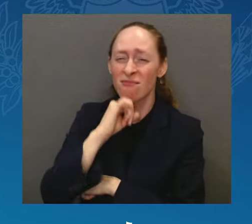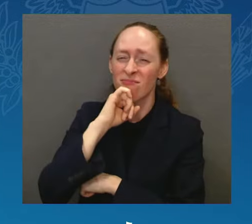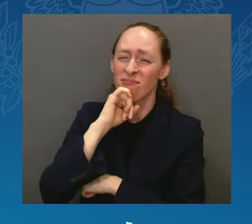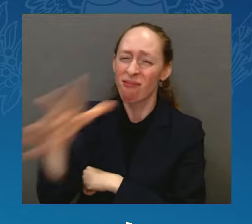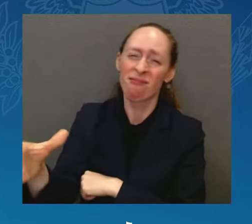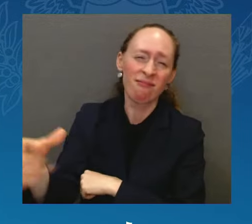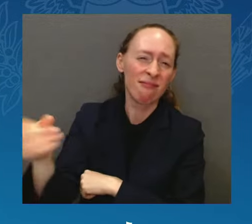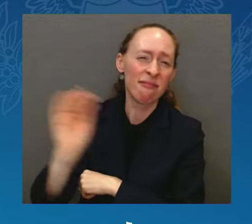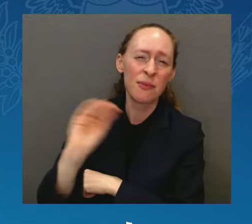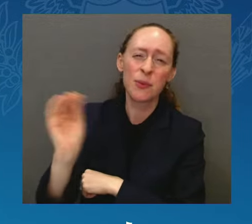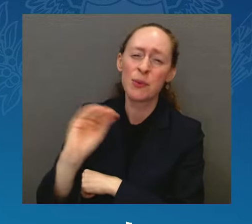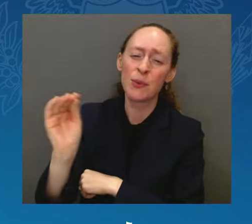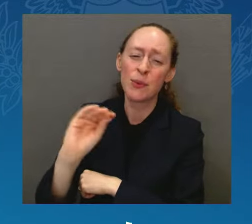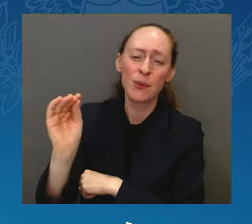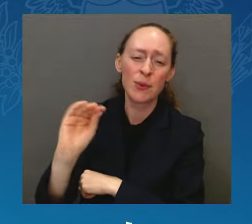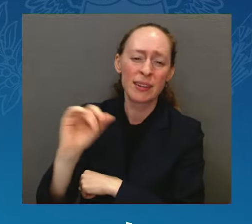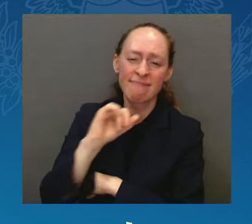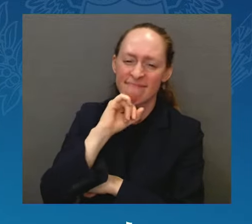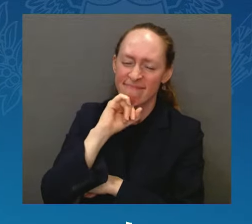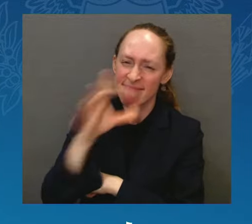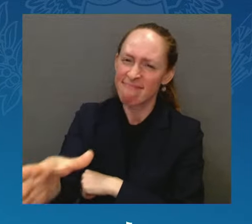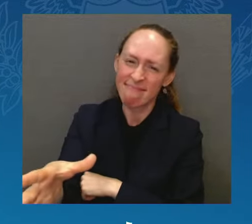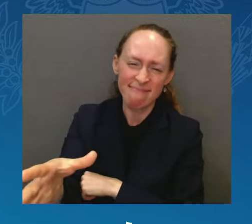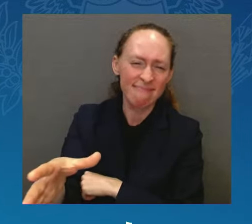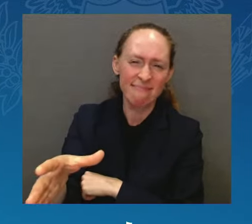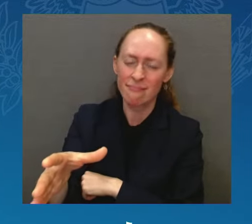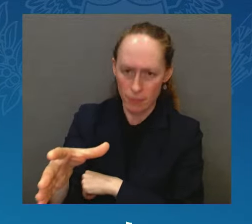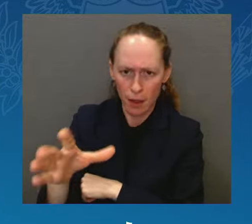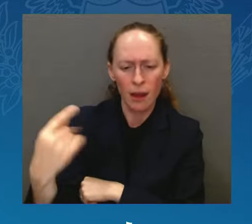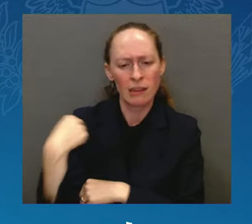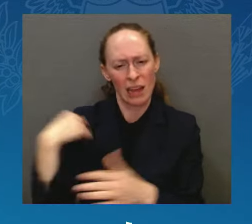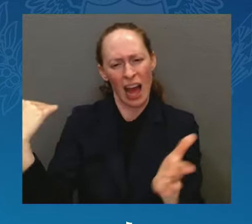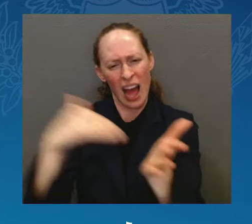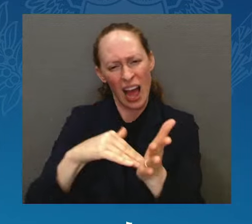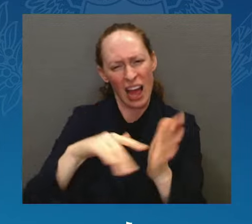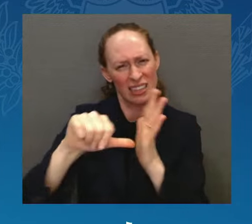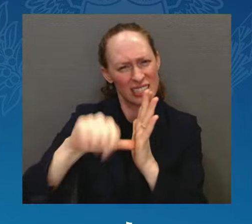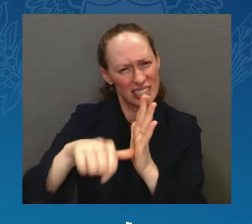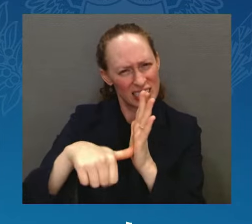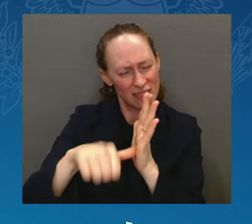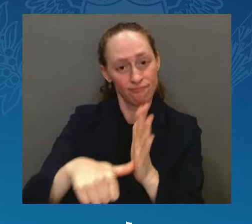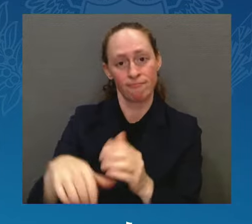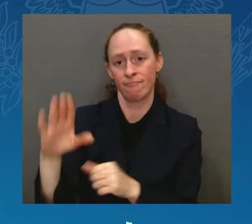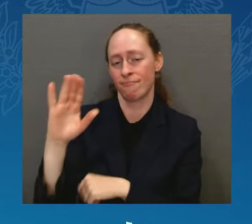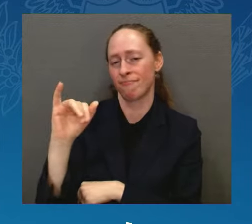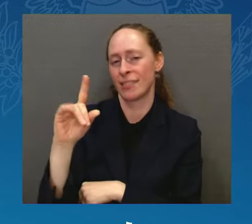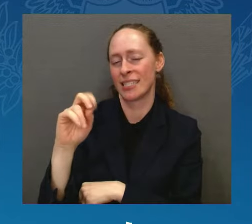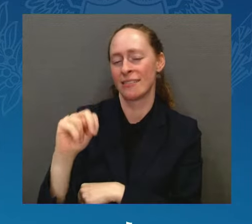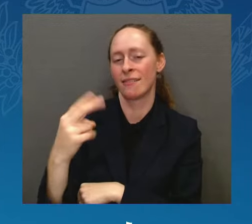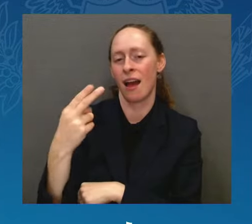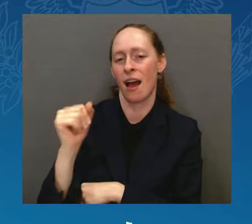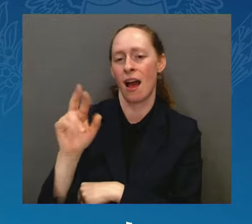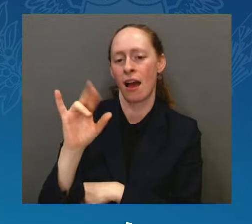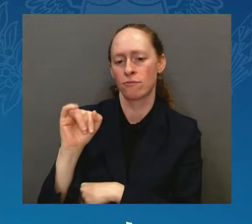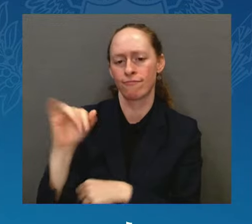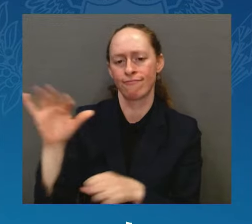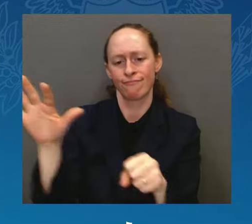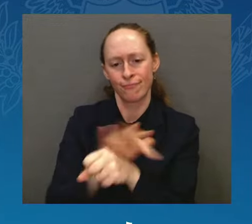And I will emphasize, the Biden-Harris administration stands with the Jewish, Palestinian, Arab,